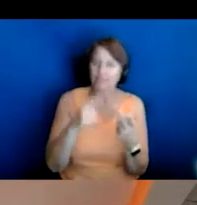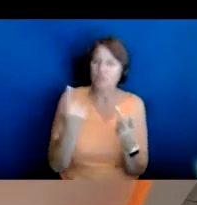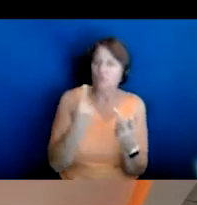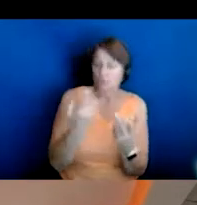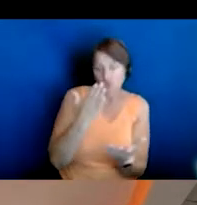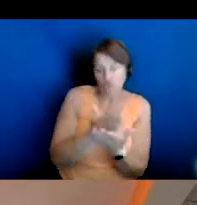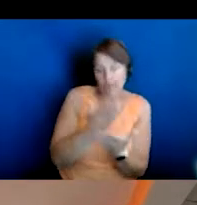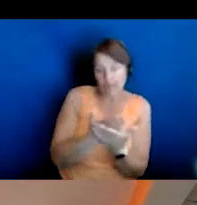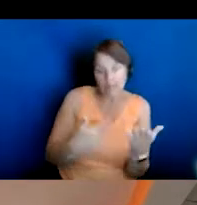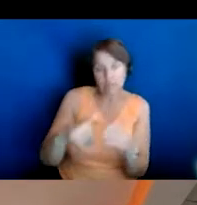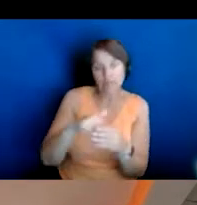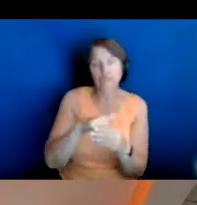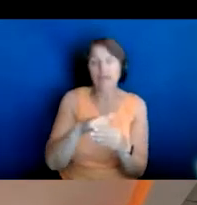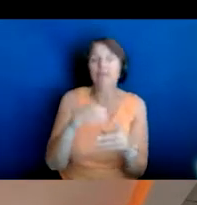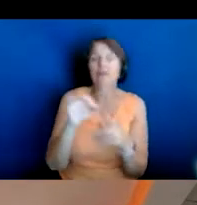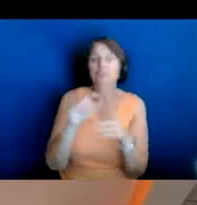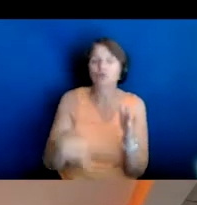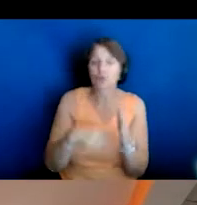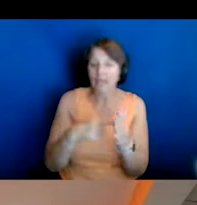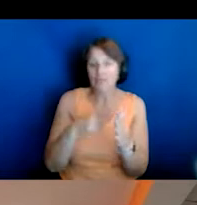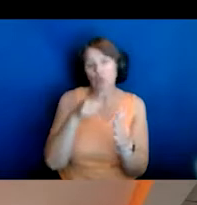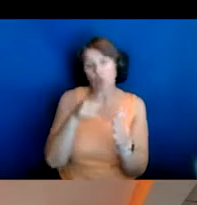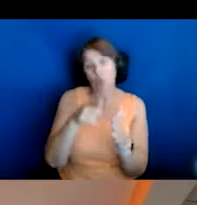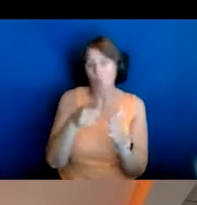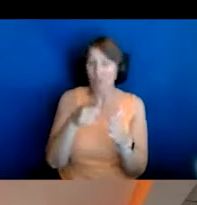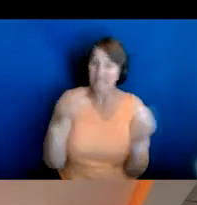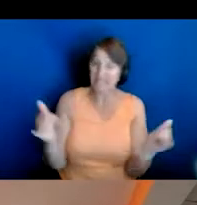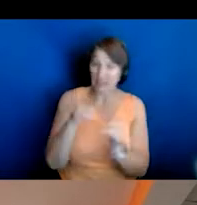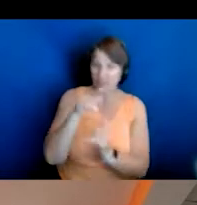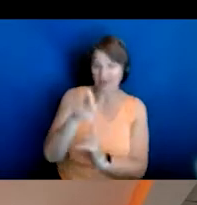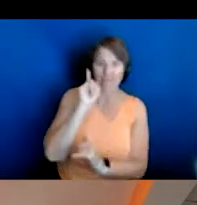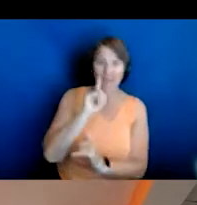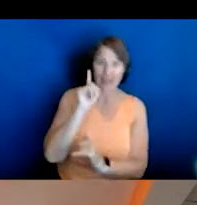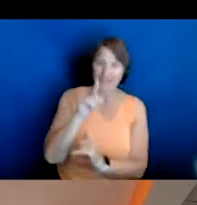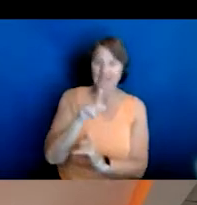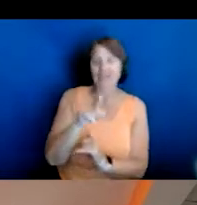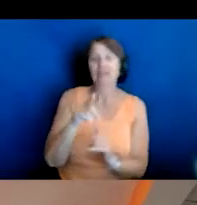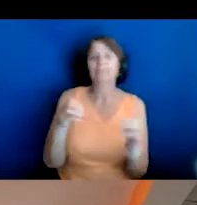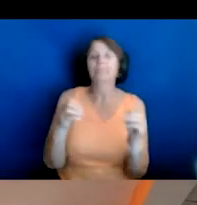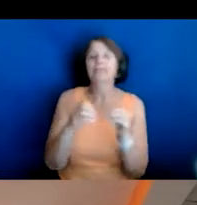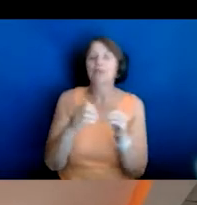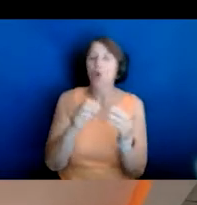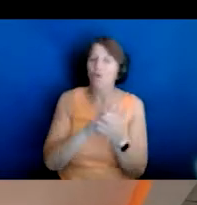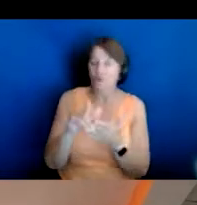So, we always celebrate Anne Beate Hovind, who was with us for the eight years to make this happen.